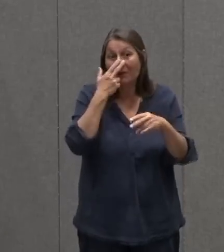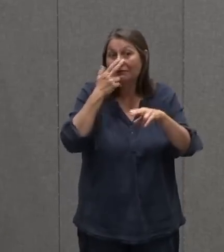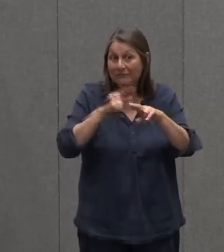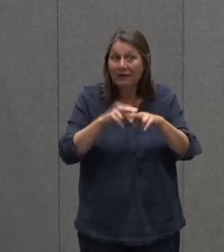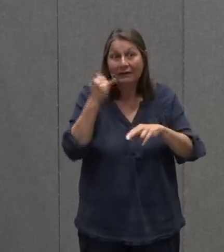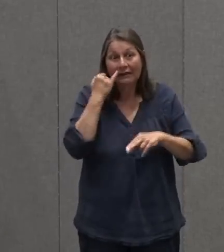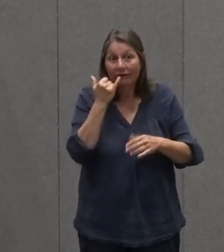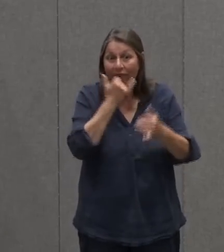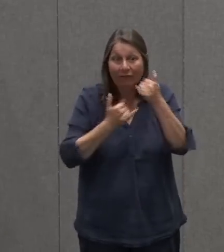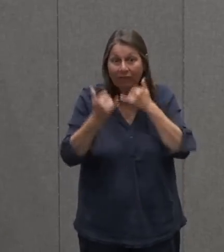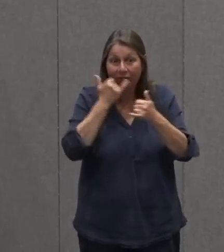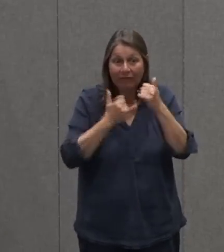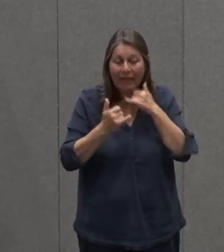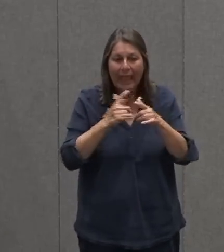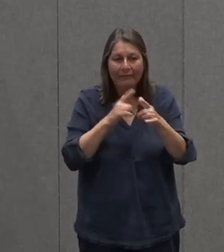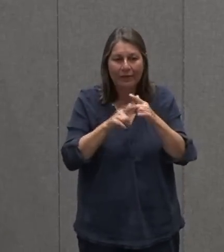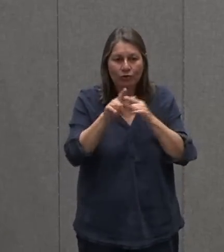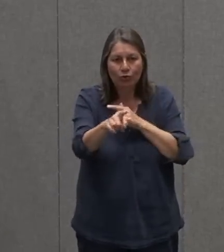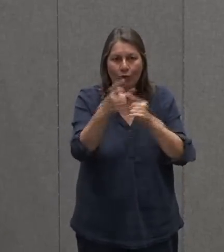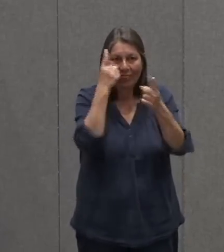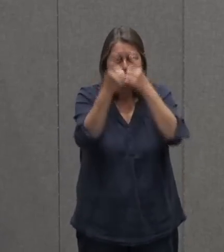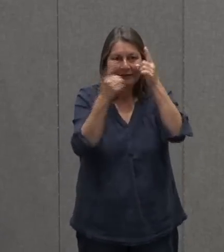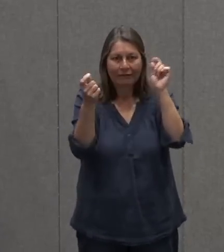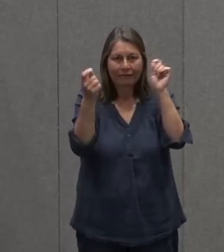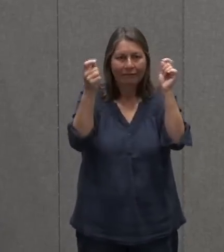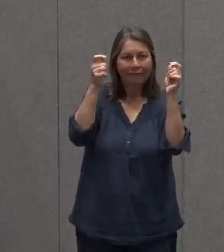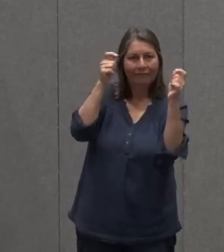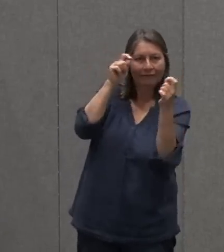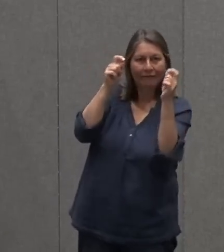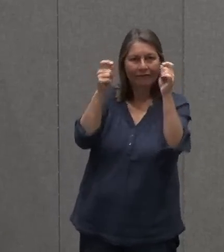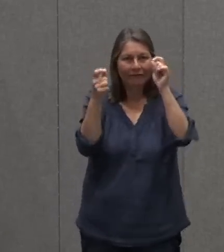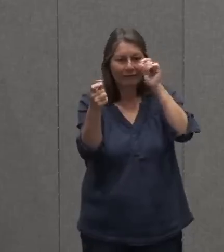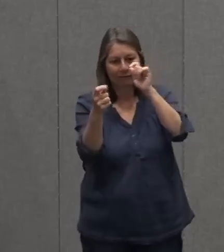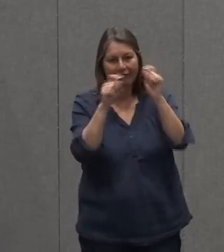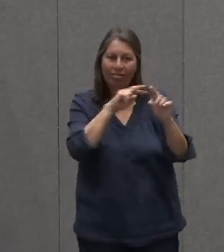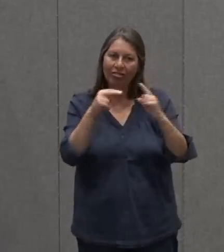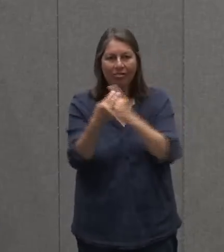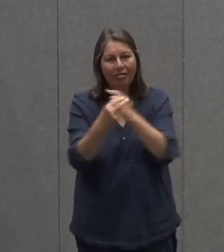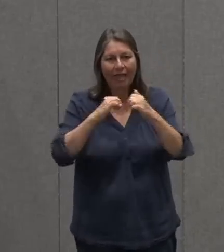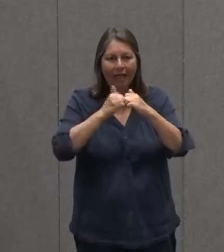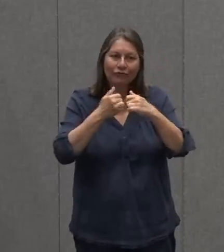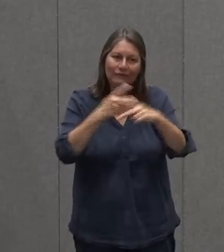it changes your thinking and the way that you're going to approach a particular problem and that's what mathematicians do.